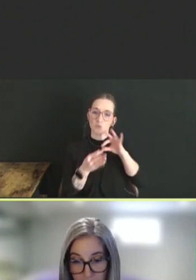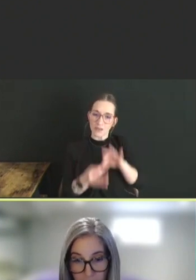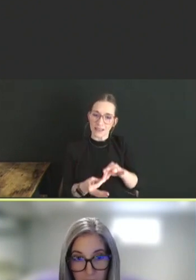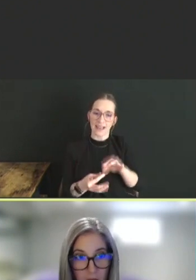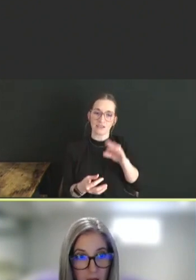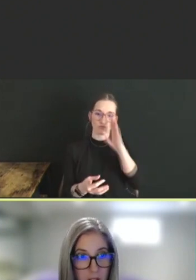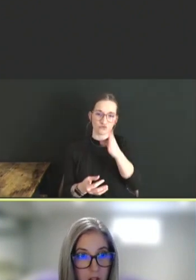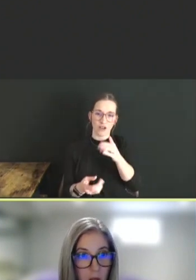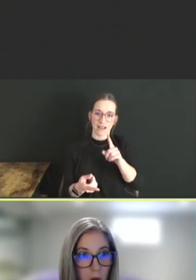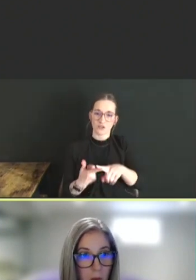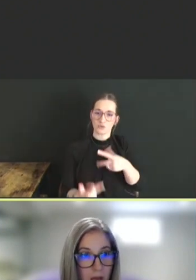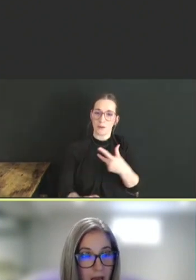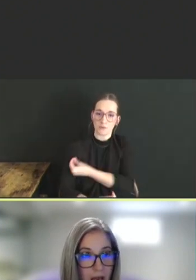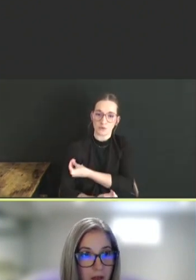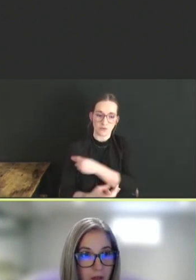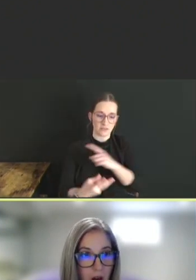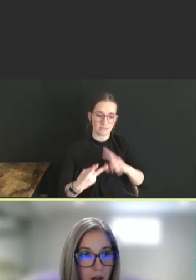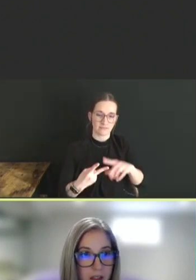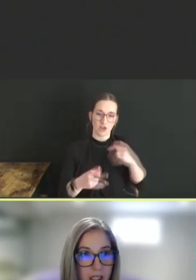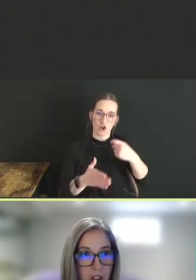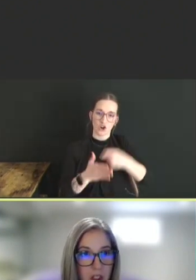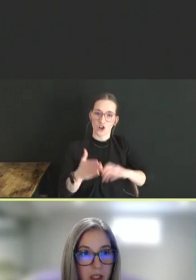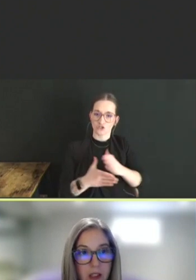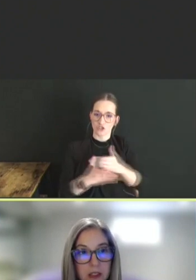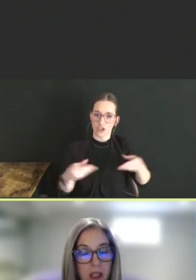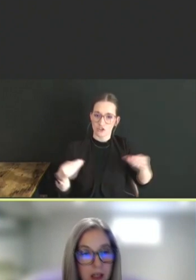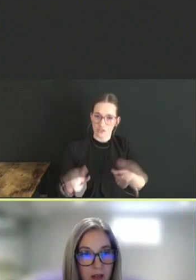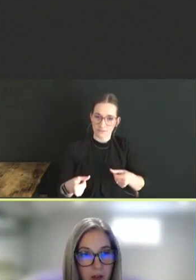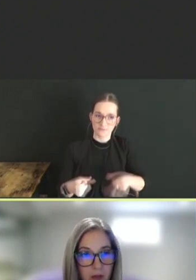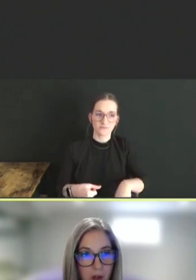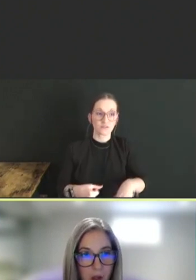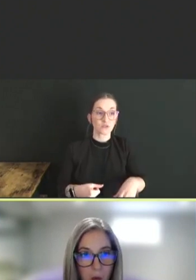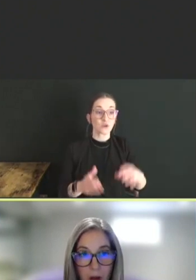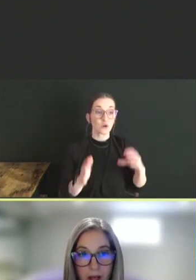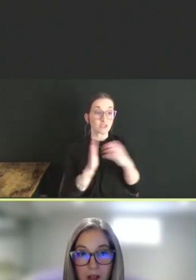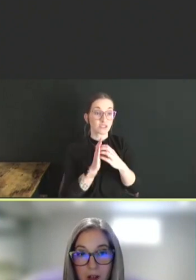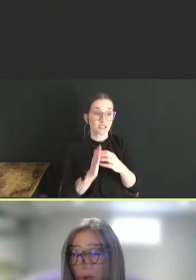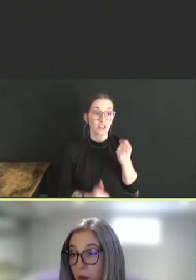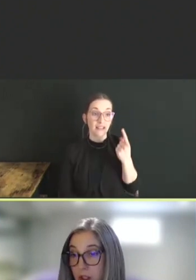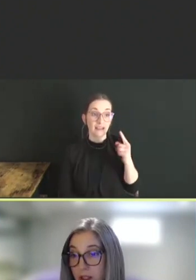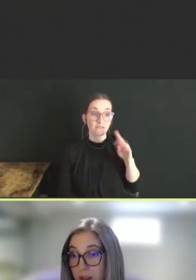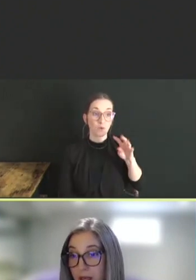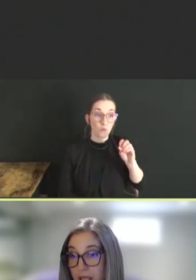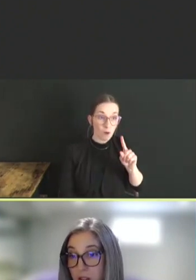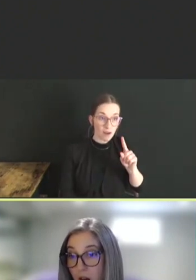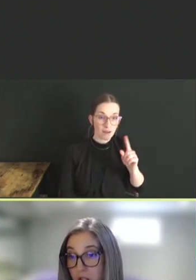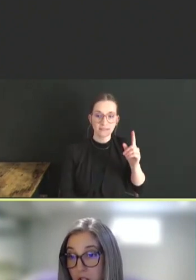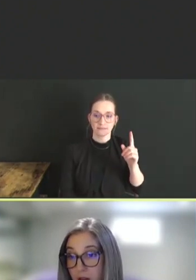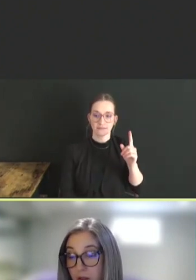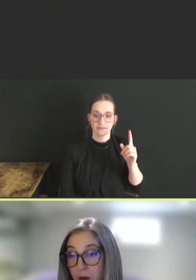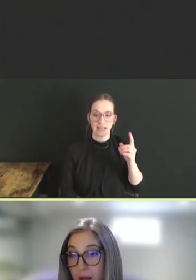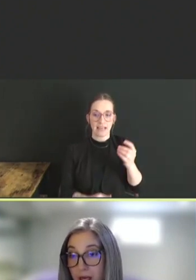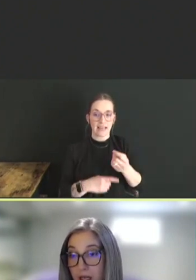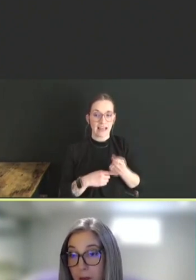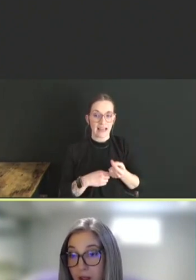And so, what we have are Sections 11401, which eliminates cost sharing for Medicare Part